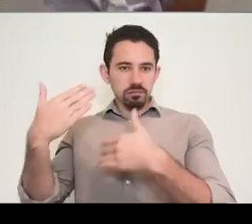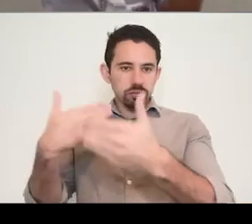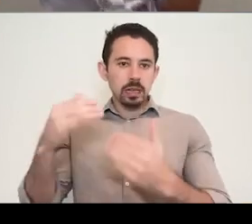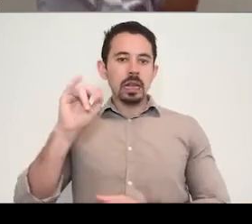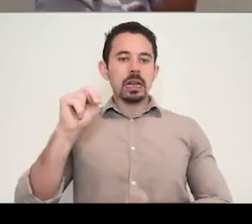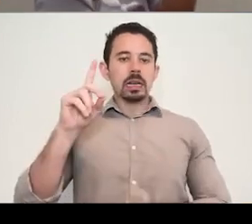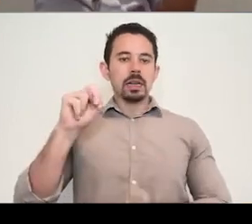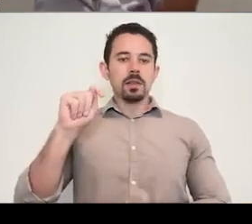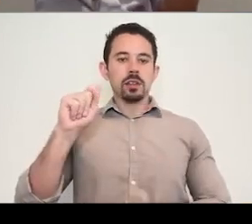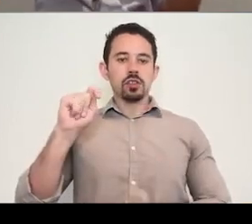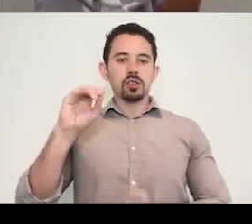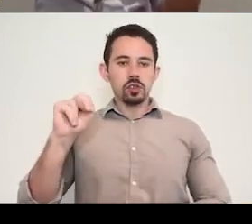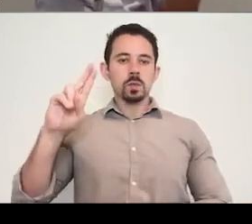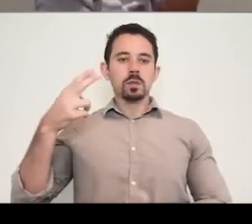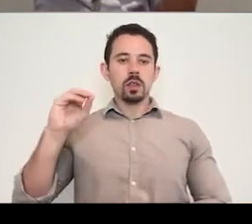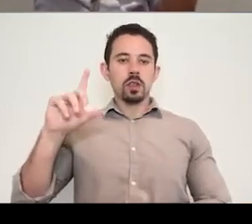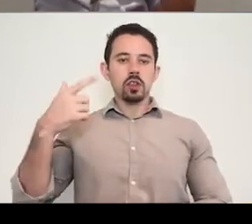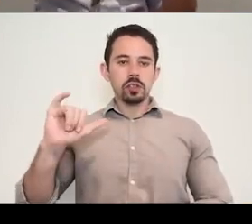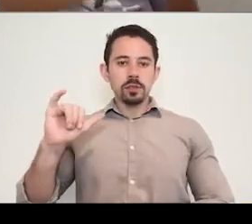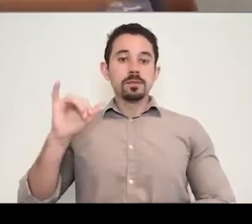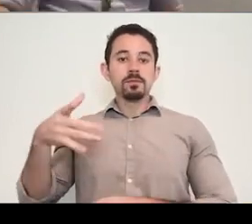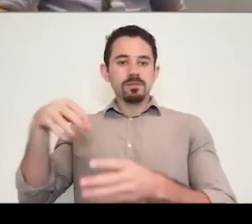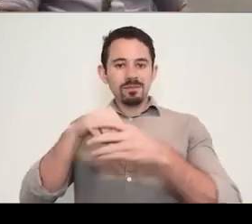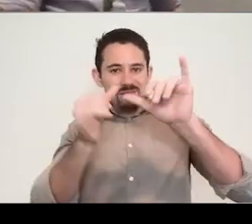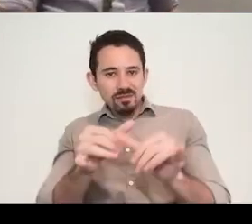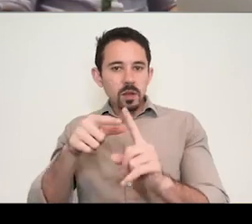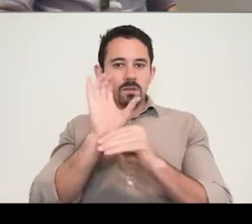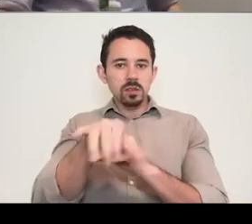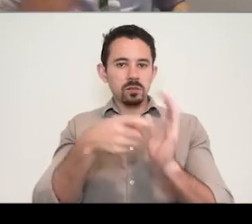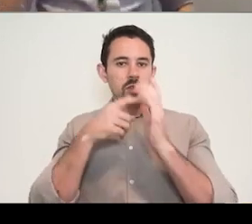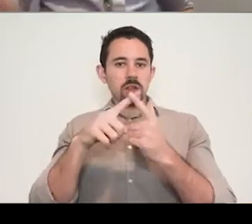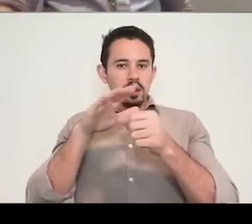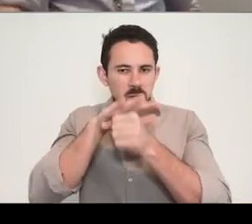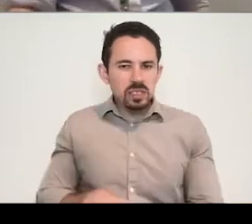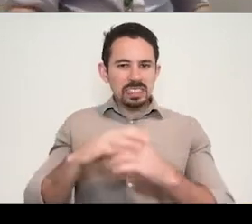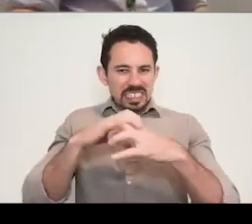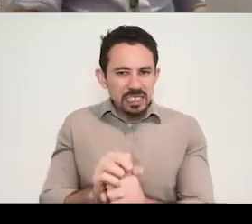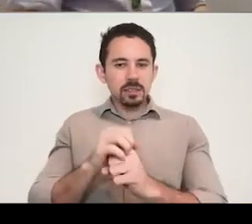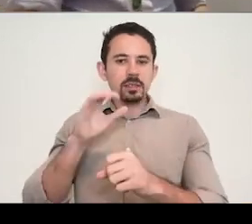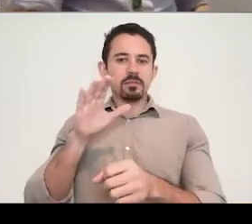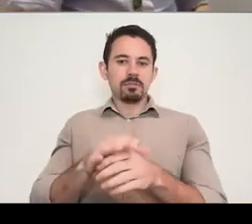force required to compress the colony biofilms. So she calculated the, "Young's modulus",